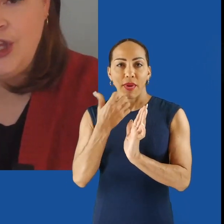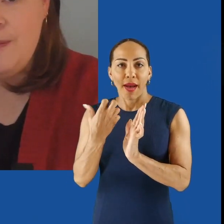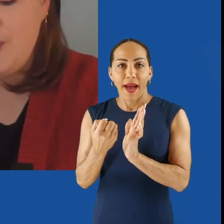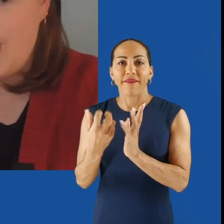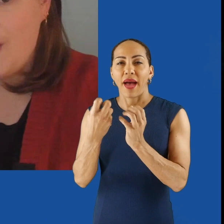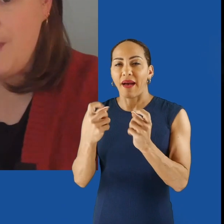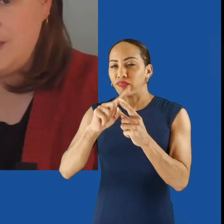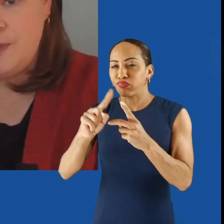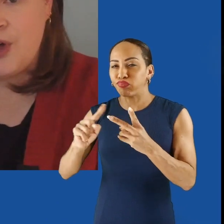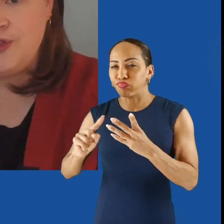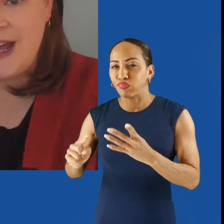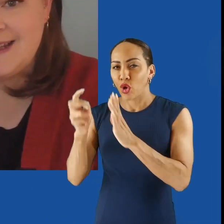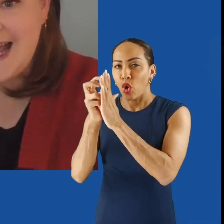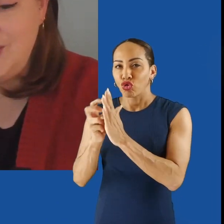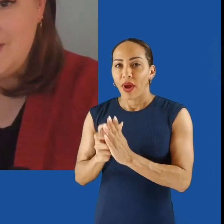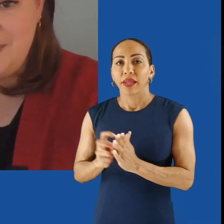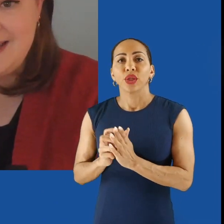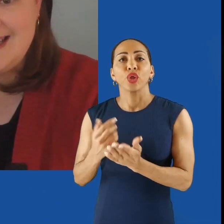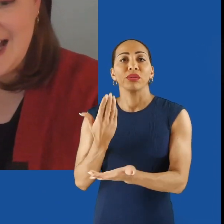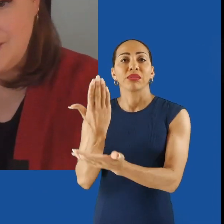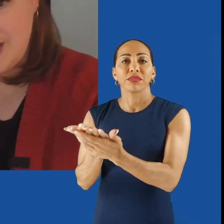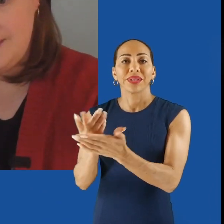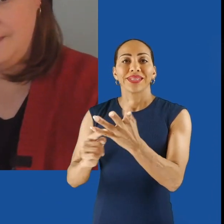you might work on multiple contracts and you submit a tax return.